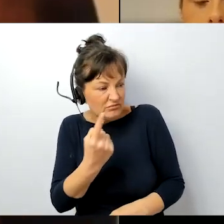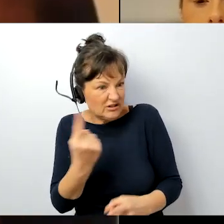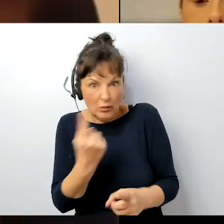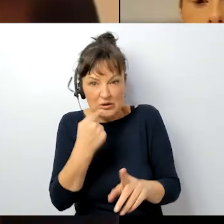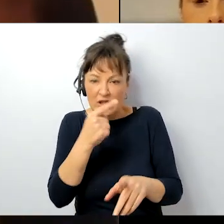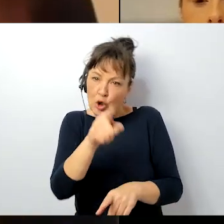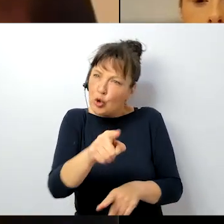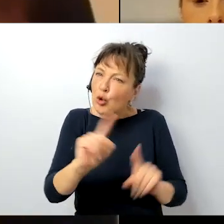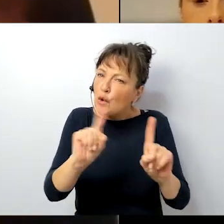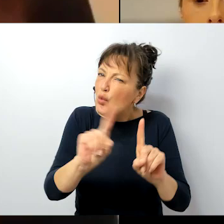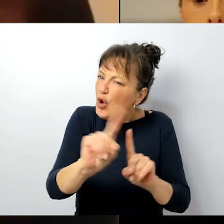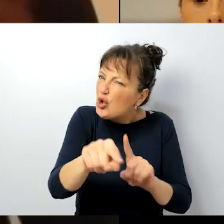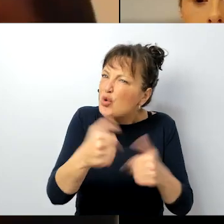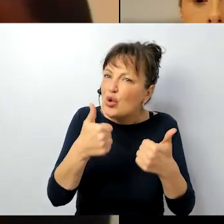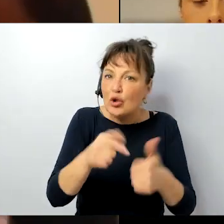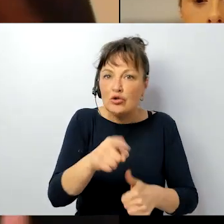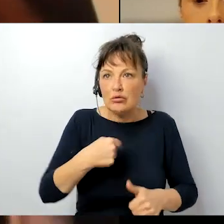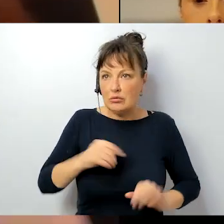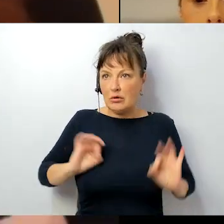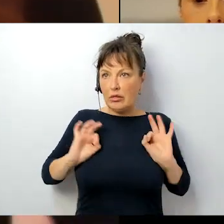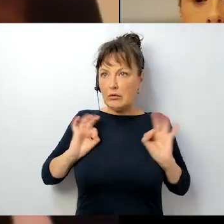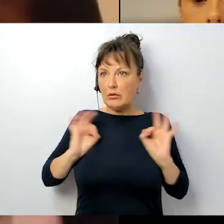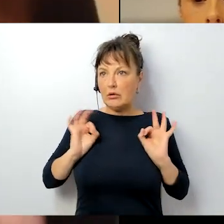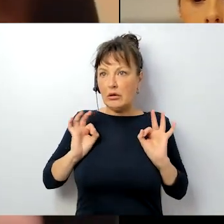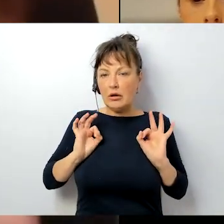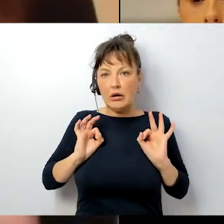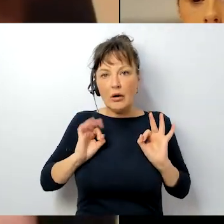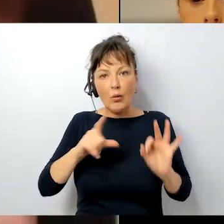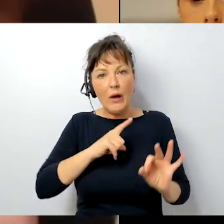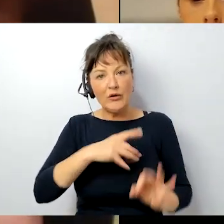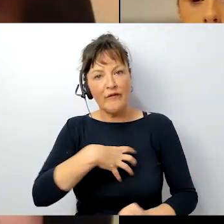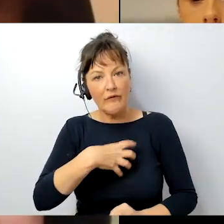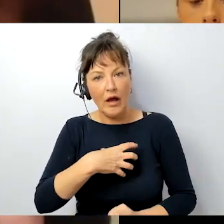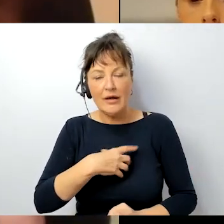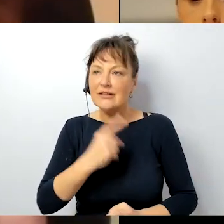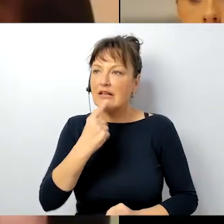the first thing you want to say is nothing because you think somebody's going to jump around and say